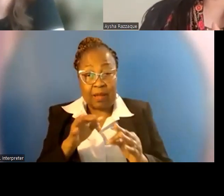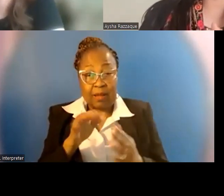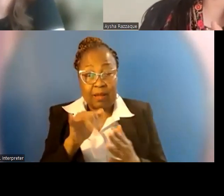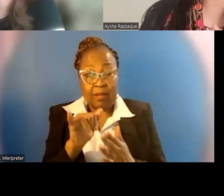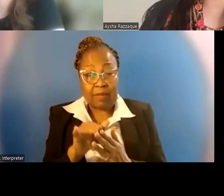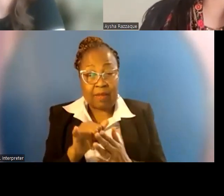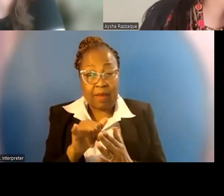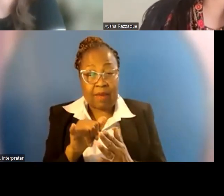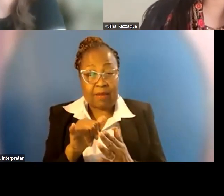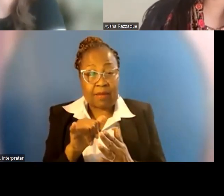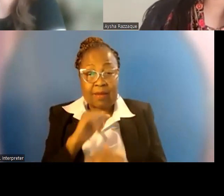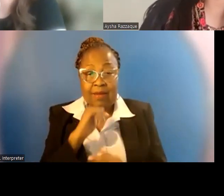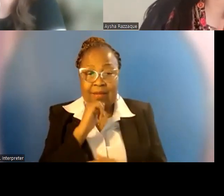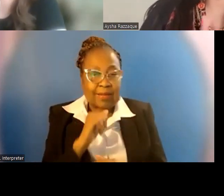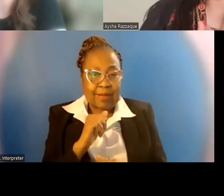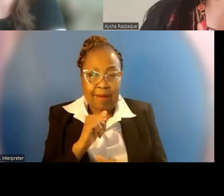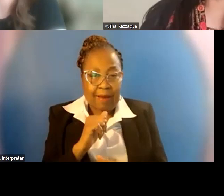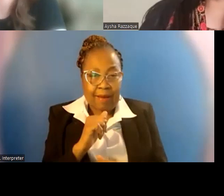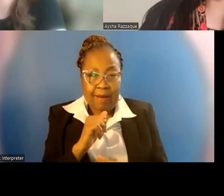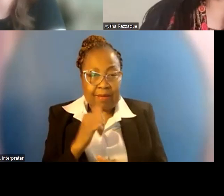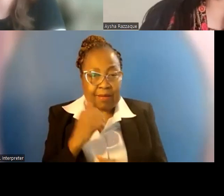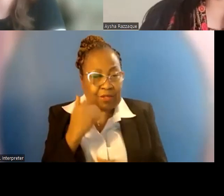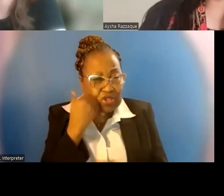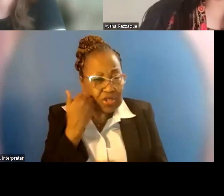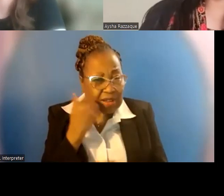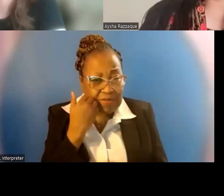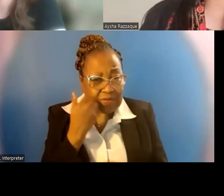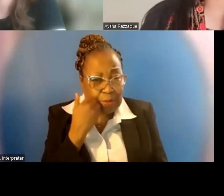you know, it's not shameful to be disabled